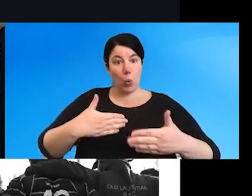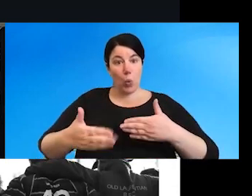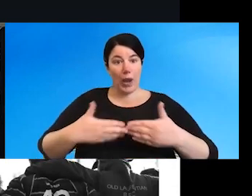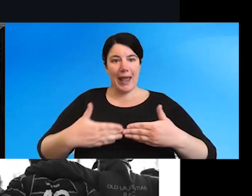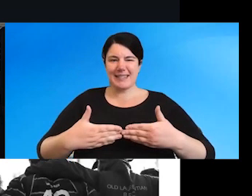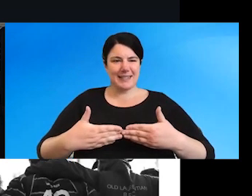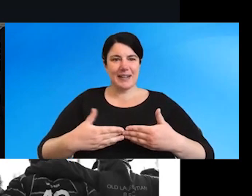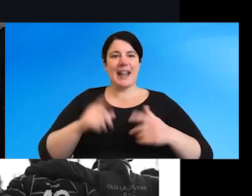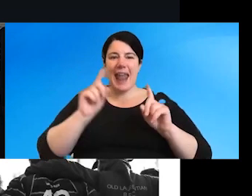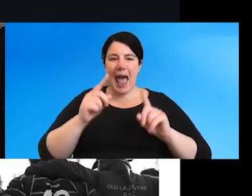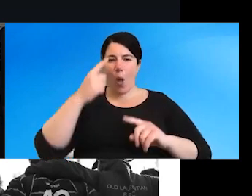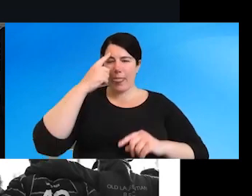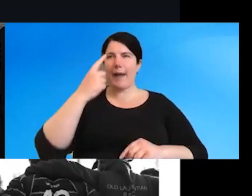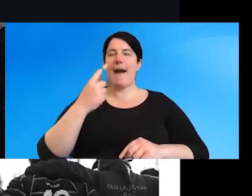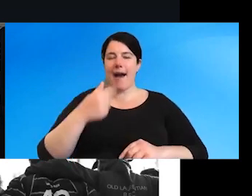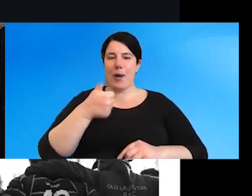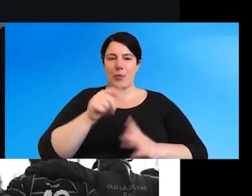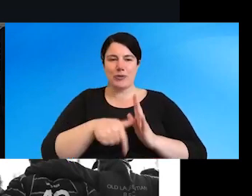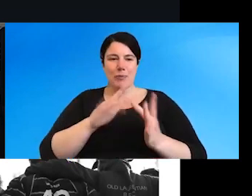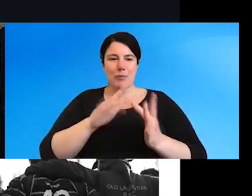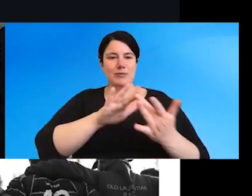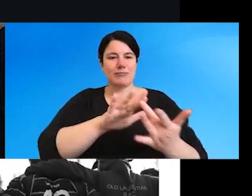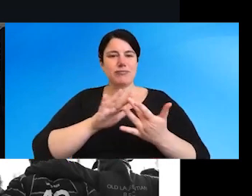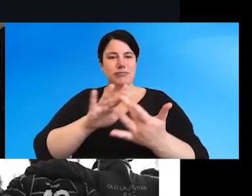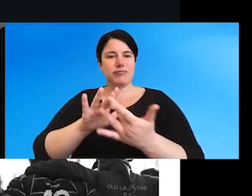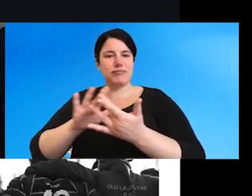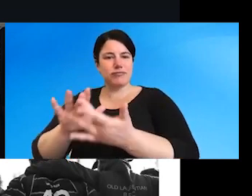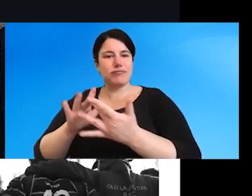time to reach out to your counterparts at other organisations